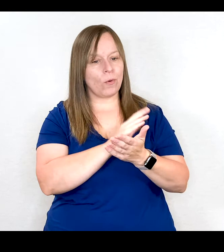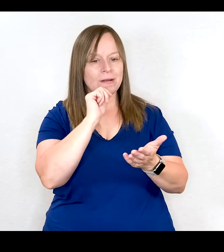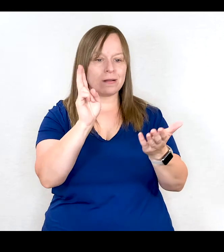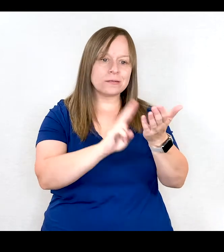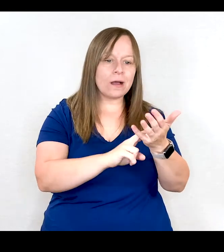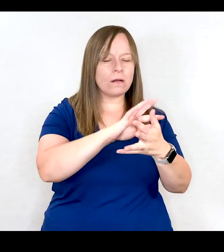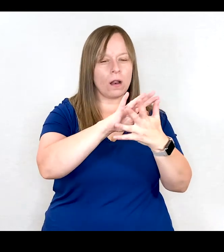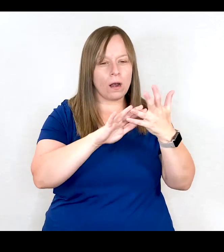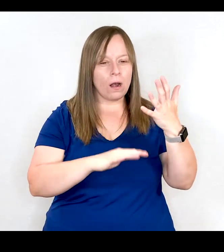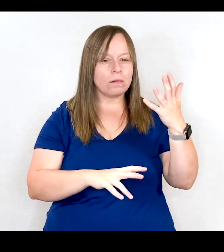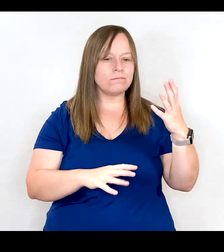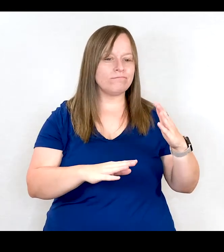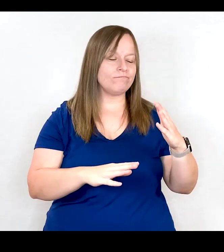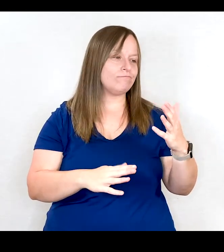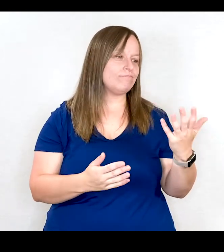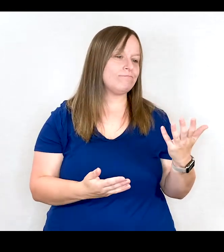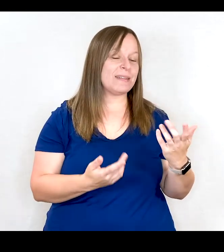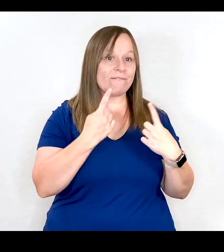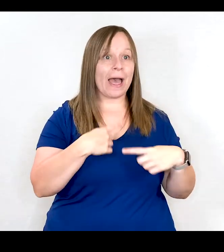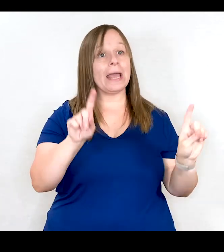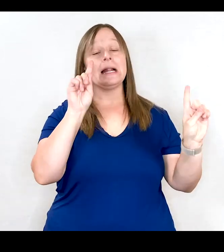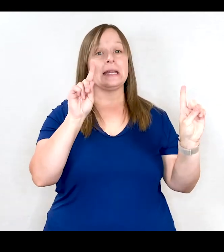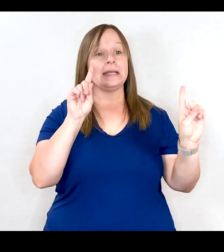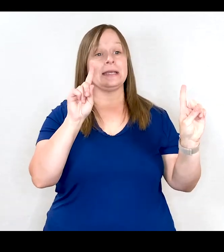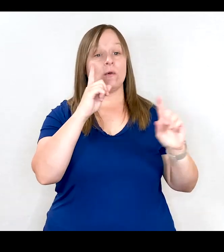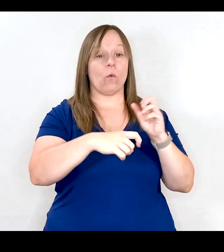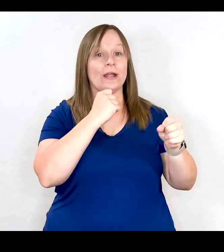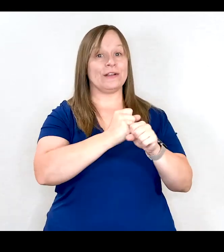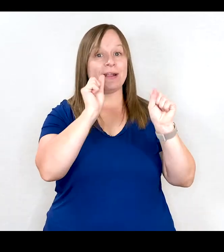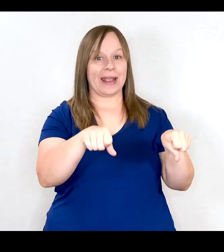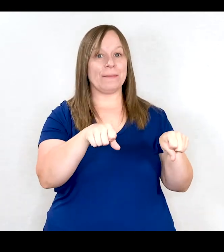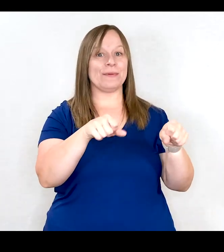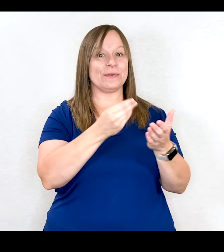Paperwork wasn't signed. And then finally after a year, I was